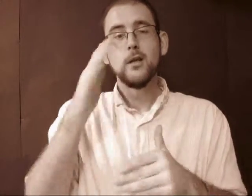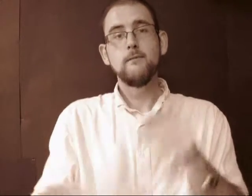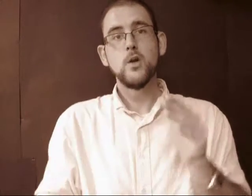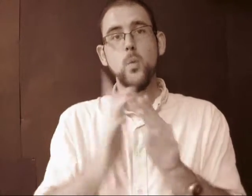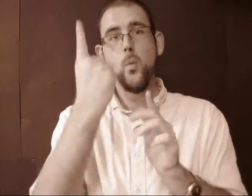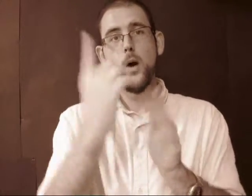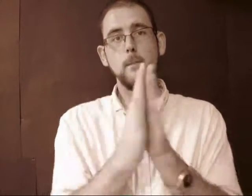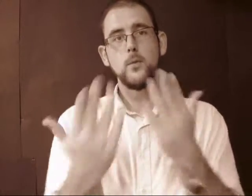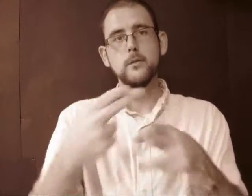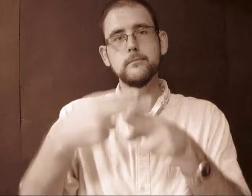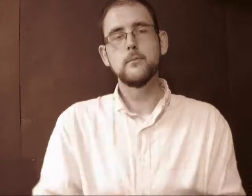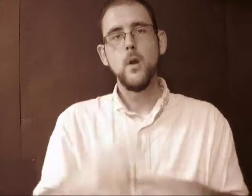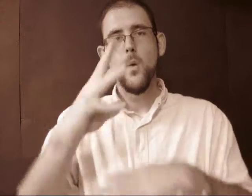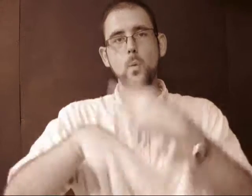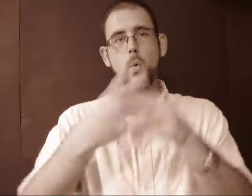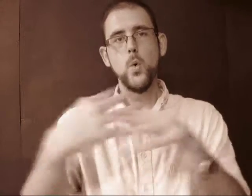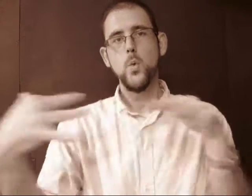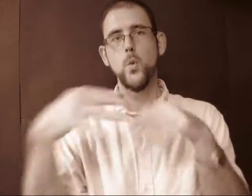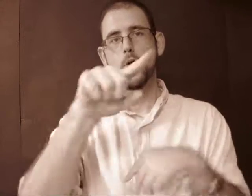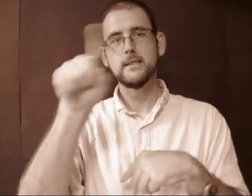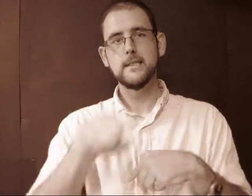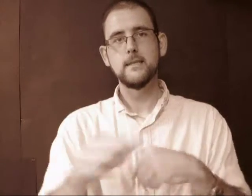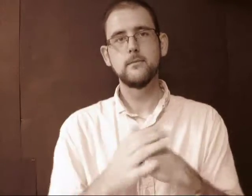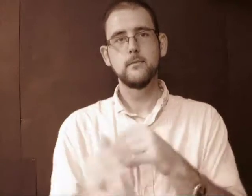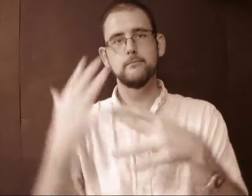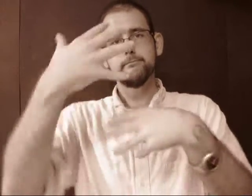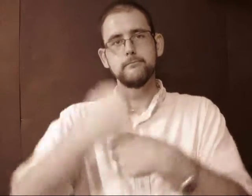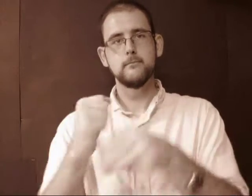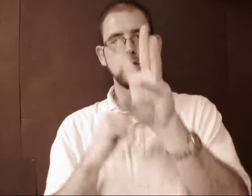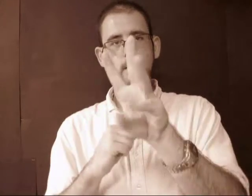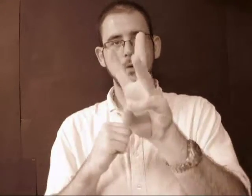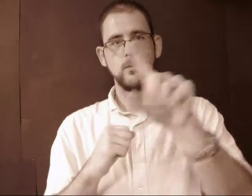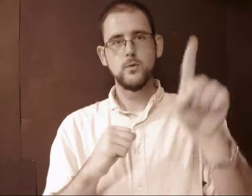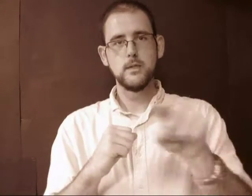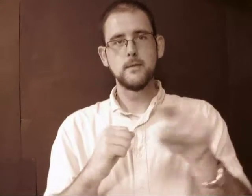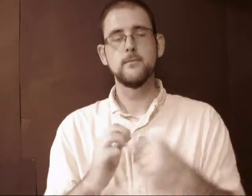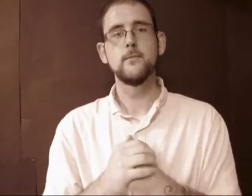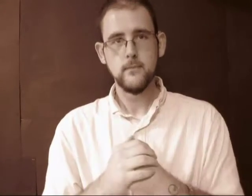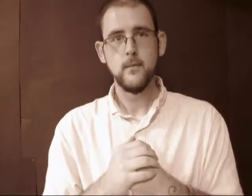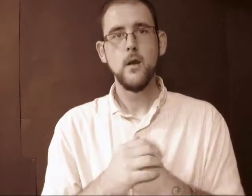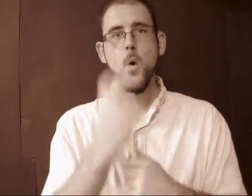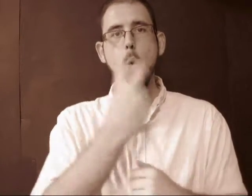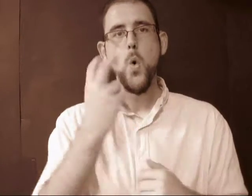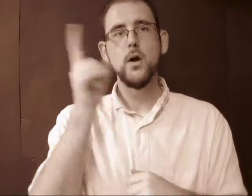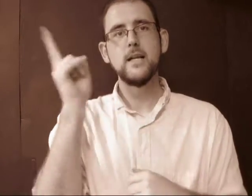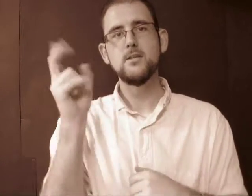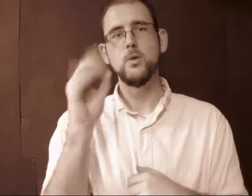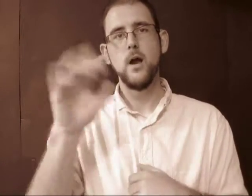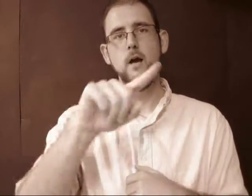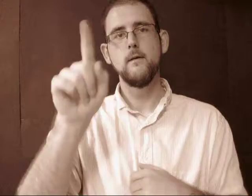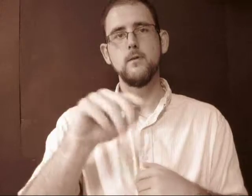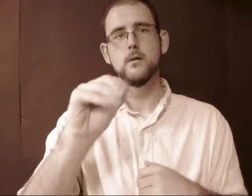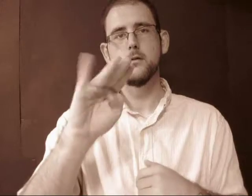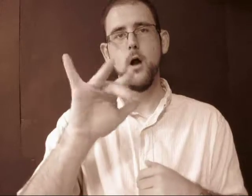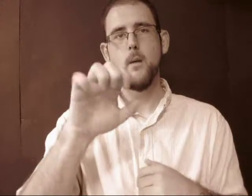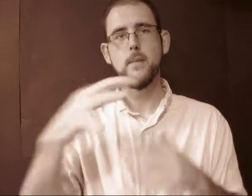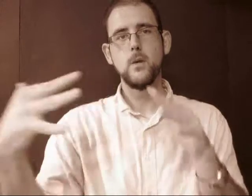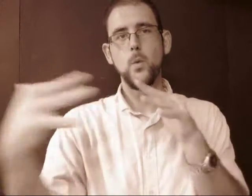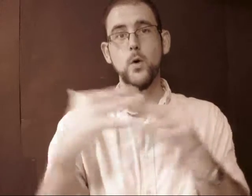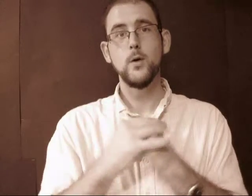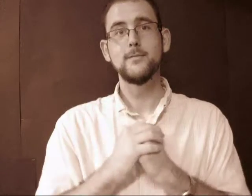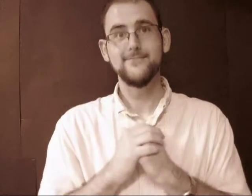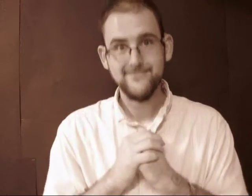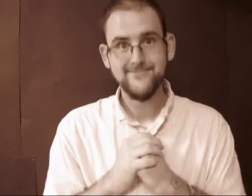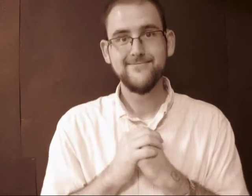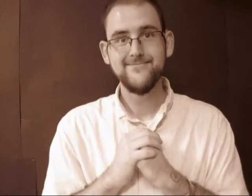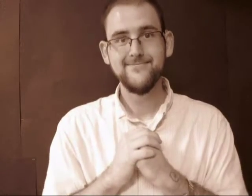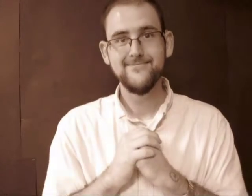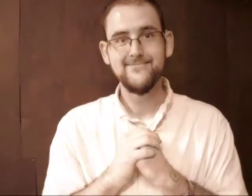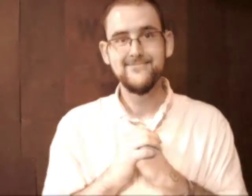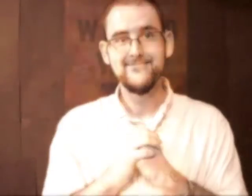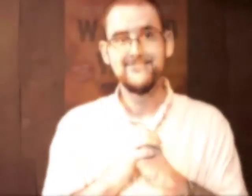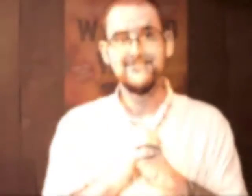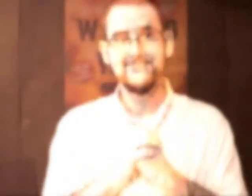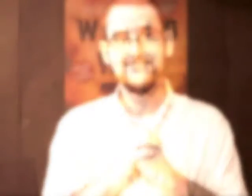One book I read recently is called "World War Z," or WWZ, "An Oral History of the Zombie War."